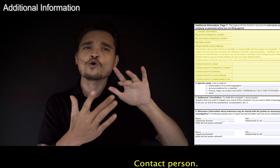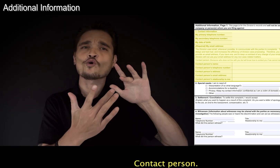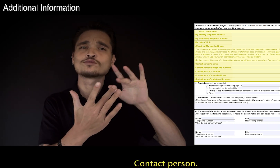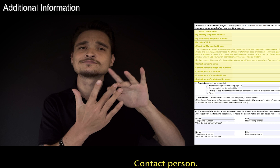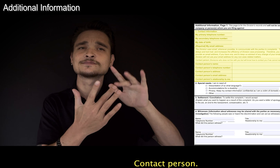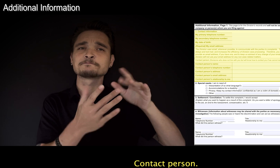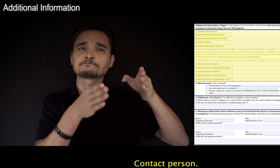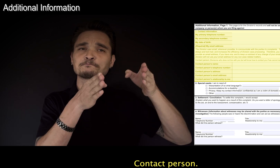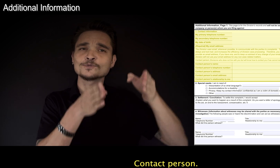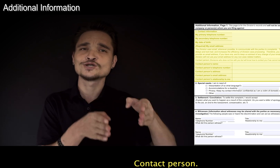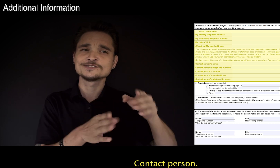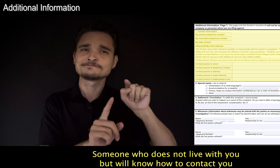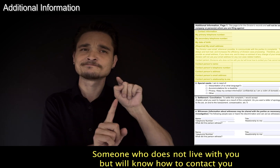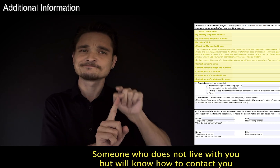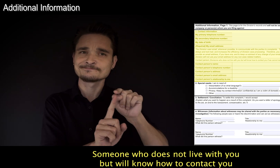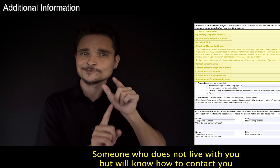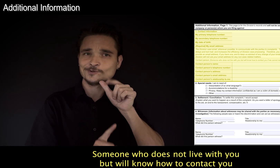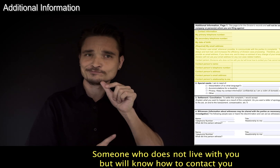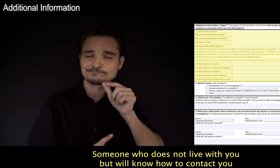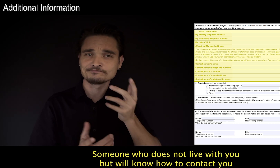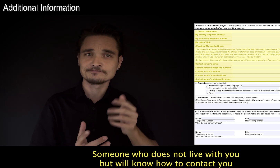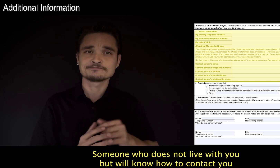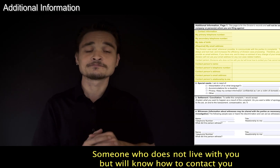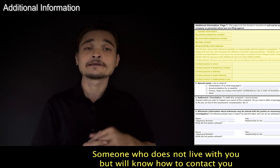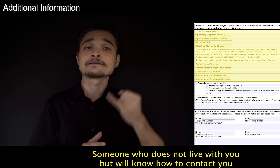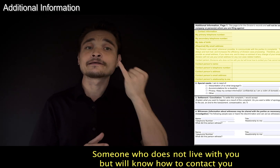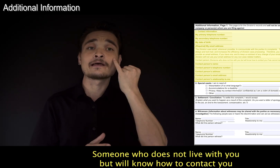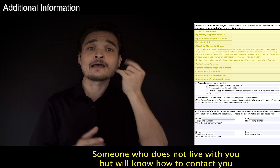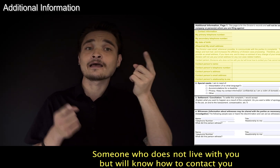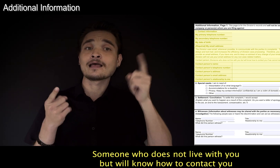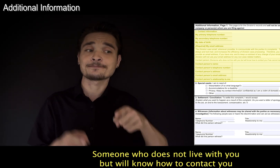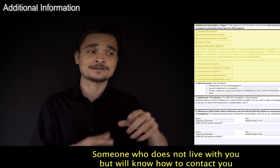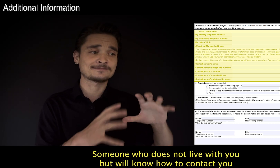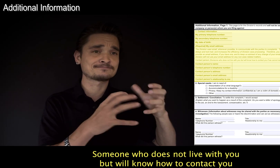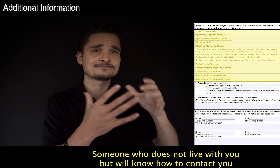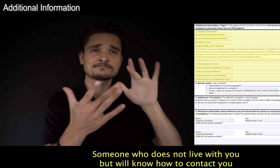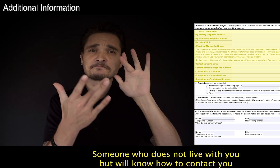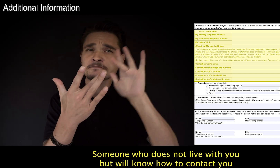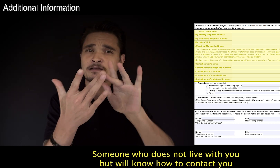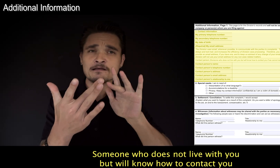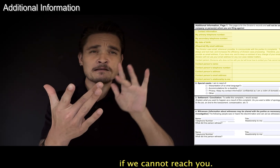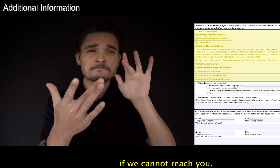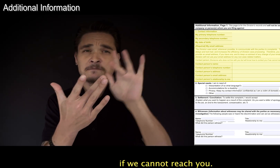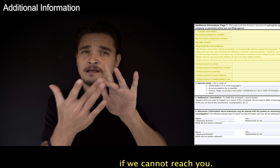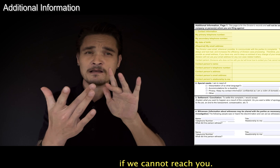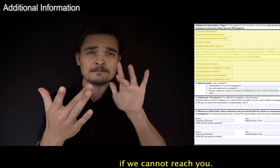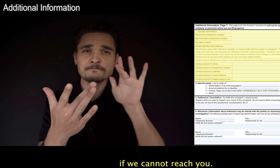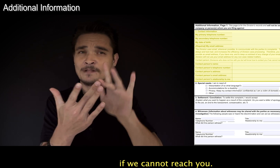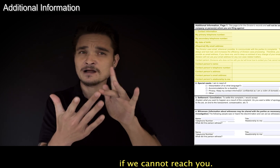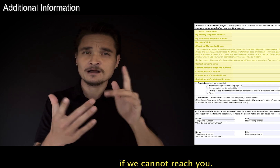Contact person. Someone who does not live with you but will know how to contact you if we cannot reach you.